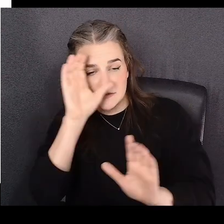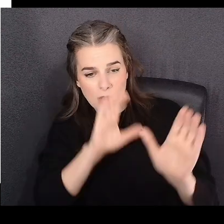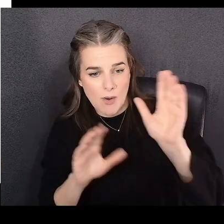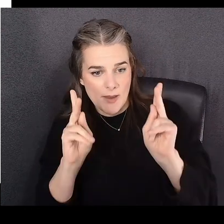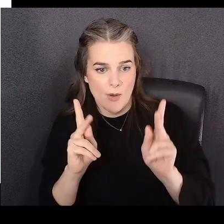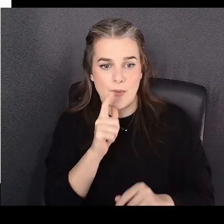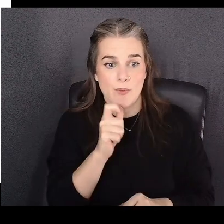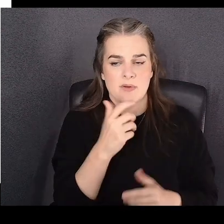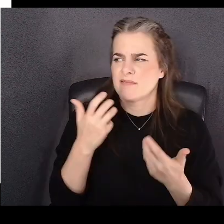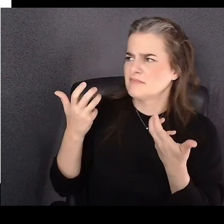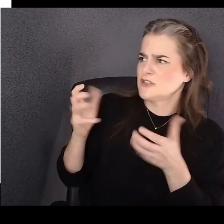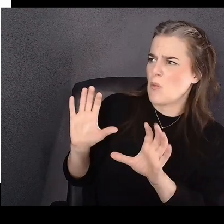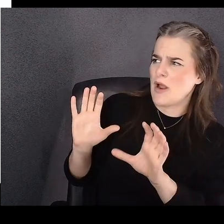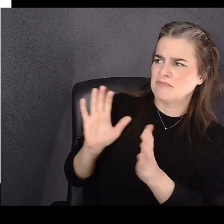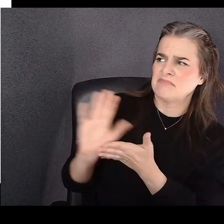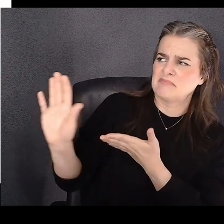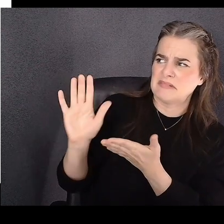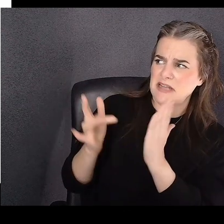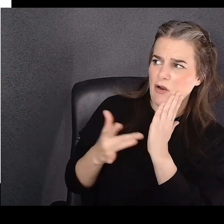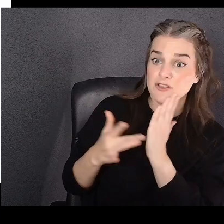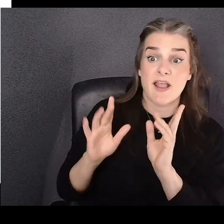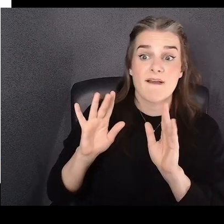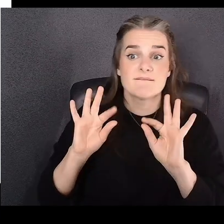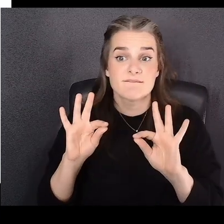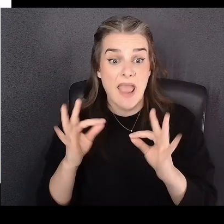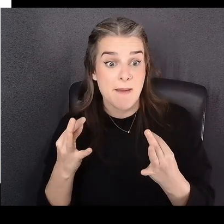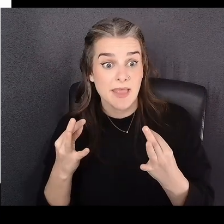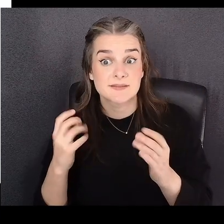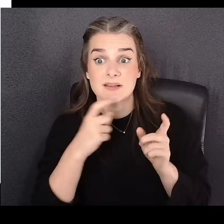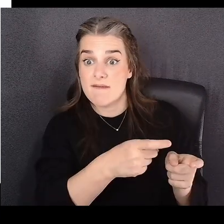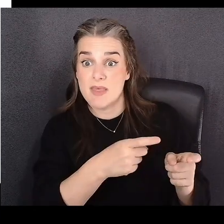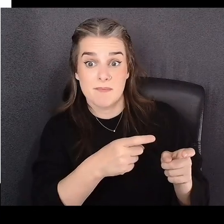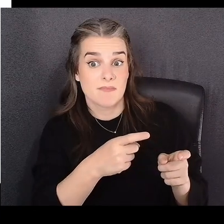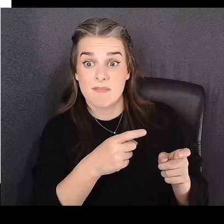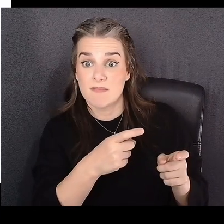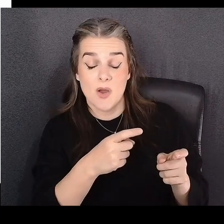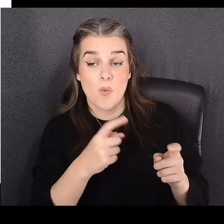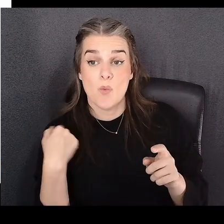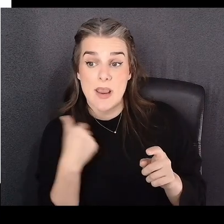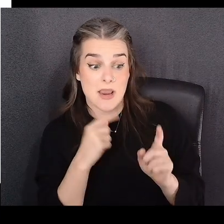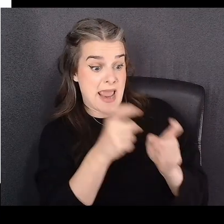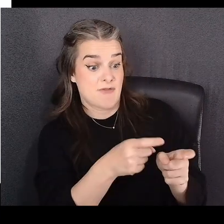I mean, families were getting iPads and Amazon Alexas and just FaceTiming.